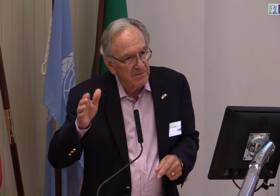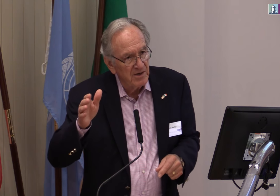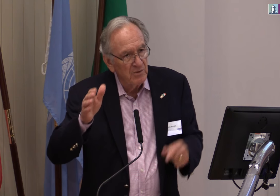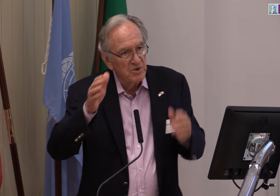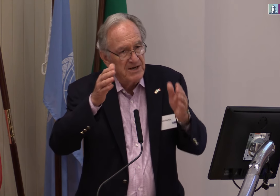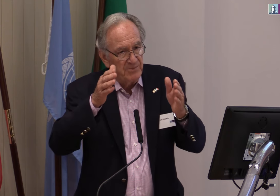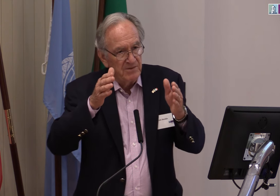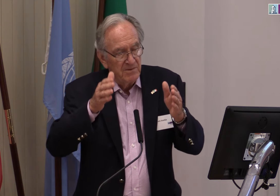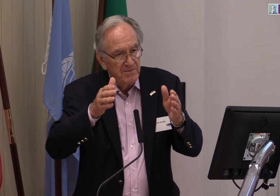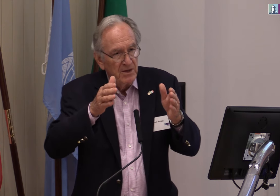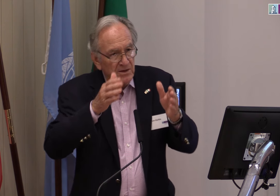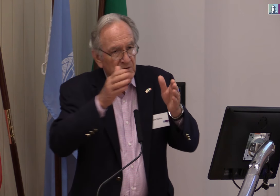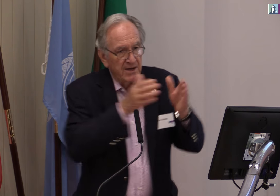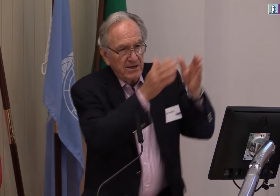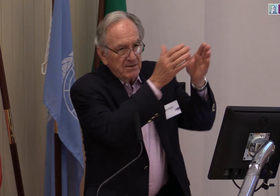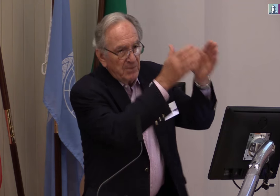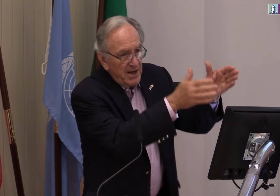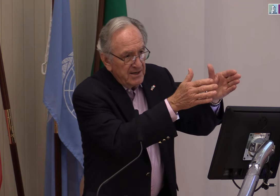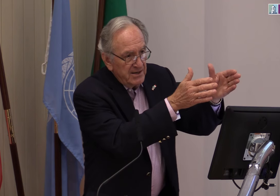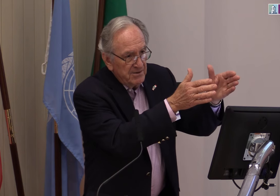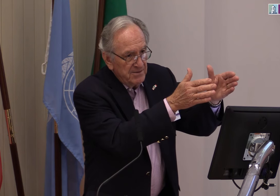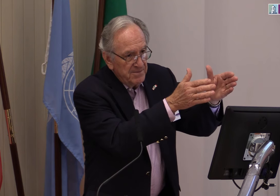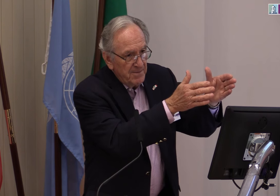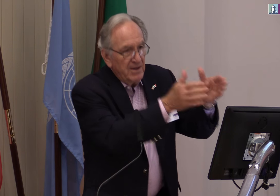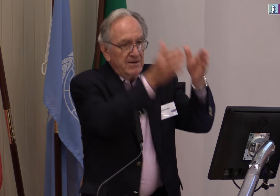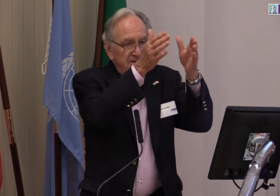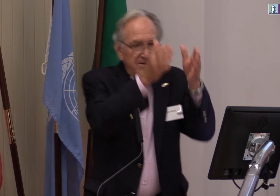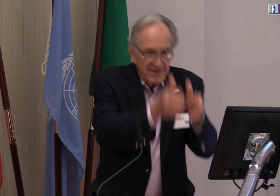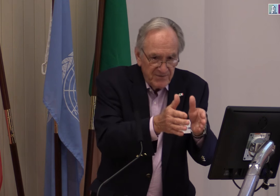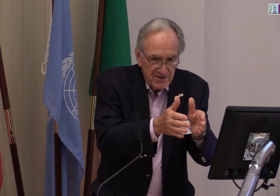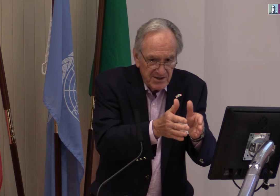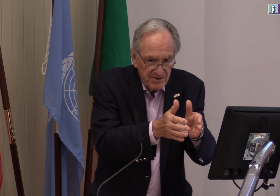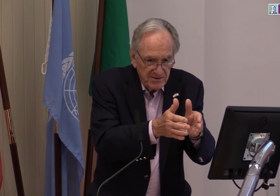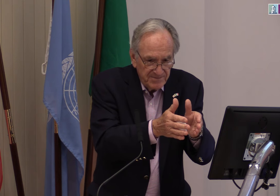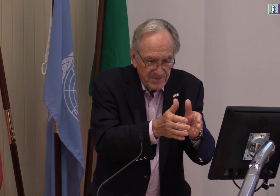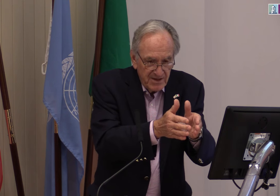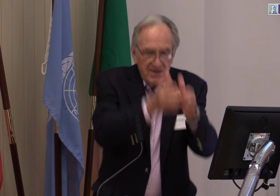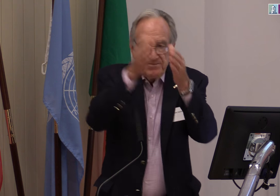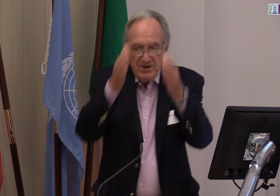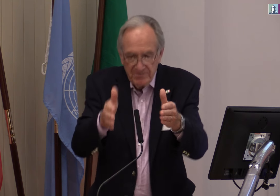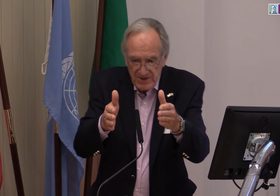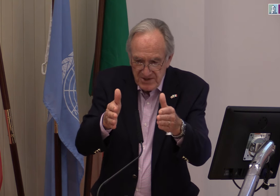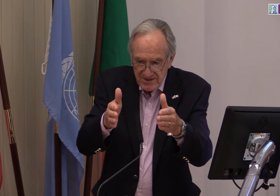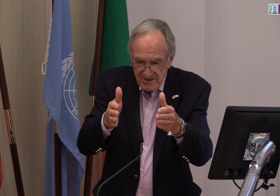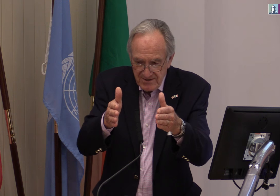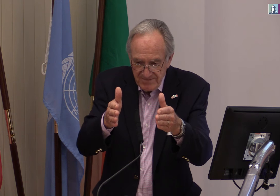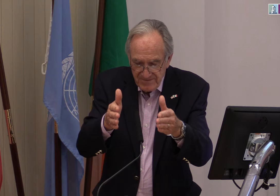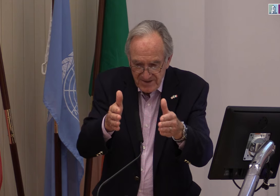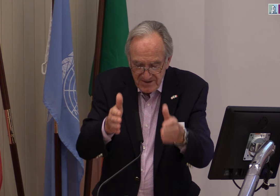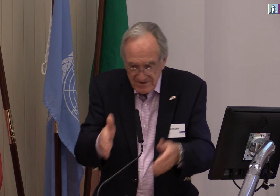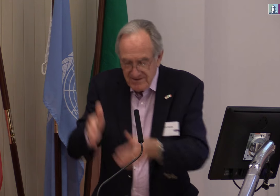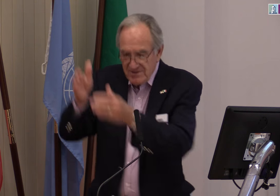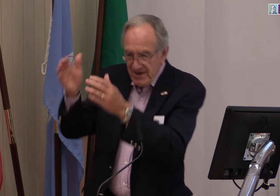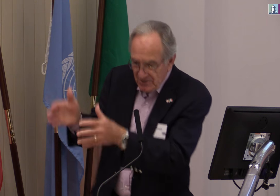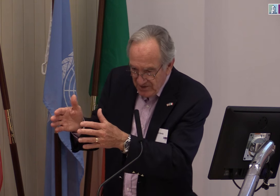in America were separate, you had blind here, deafness hear, paraplegics here, spinal cord